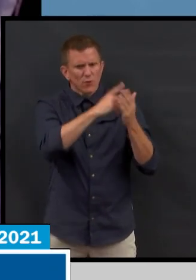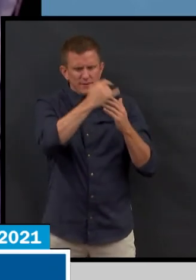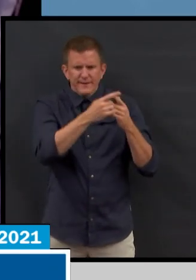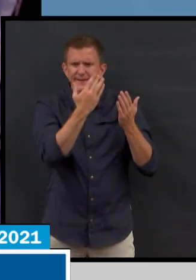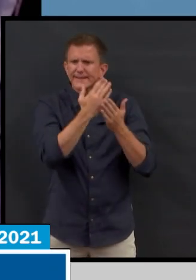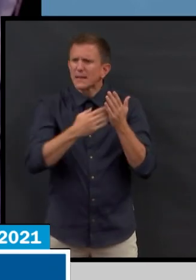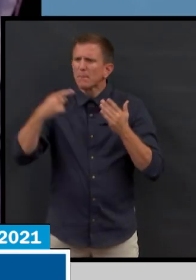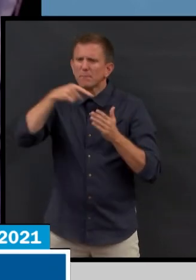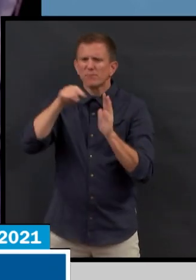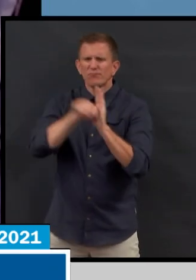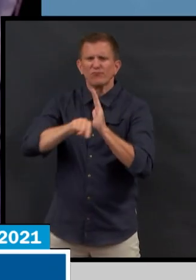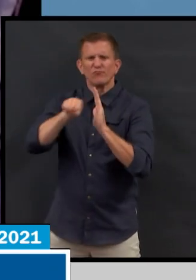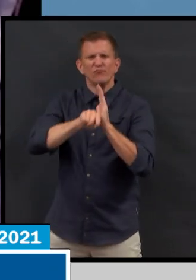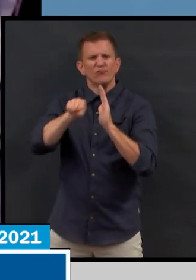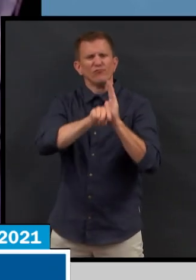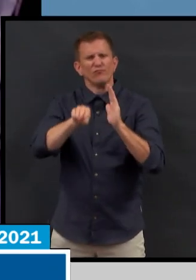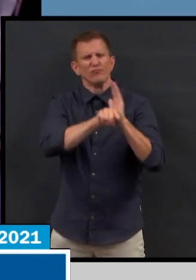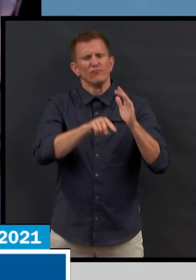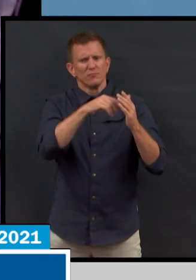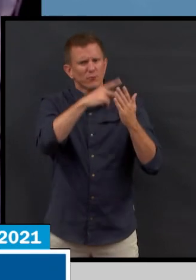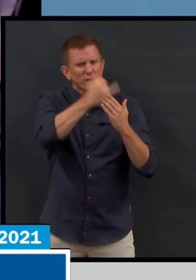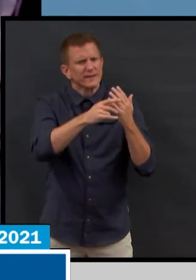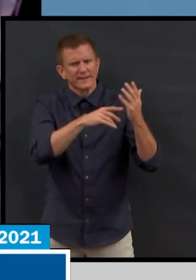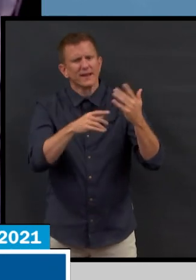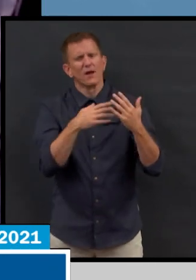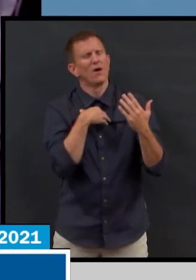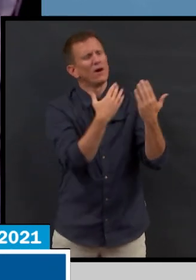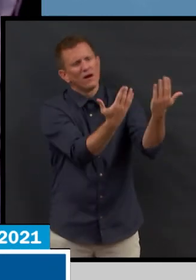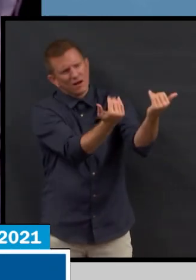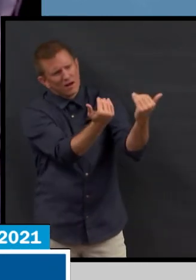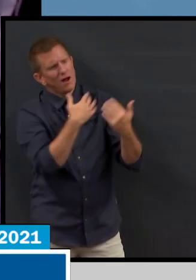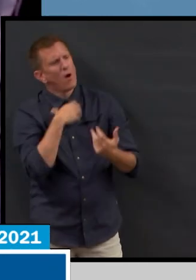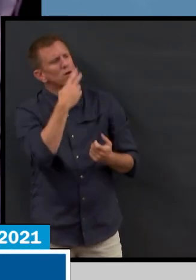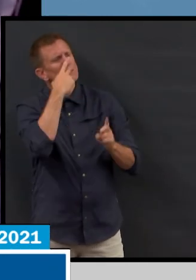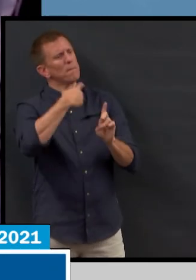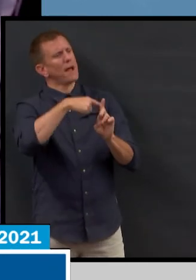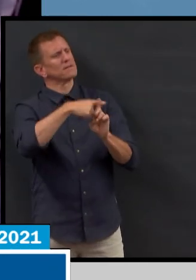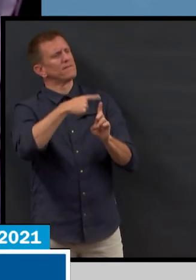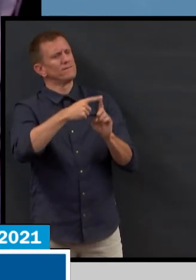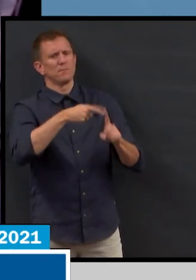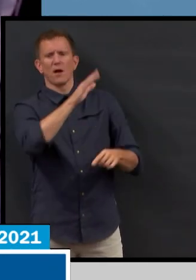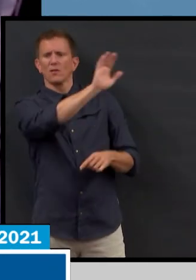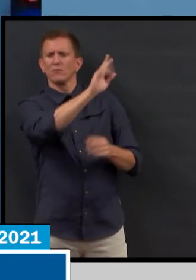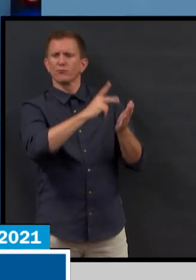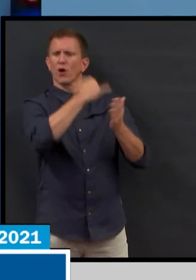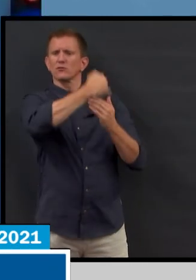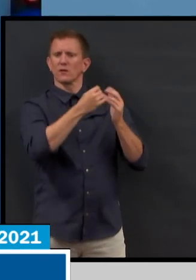are happening in the district that more people want to know about certainly well i think as we